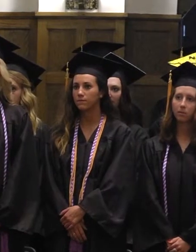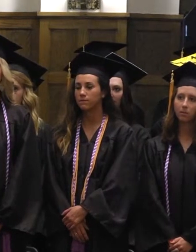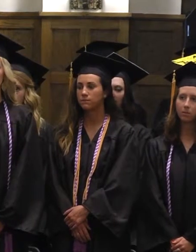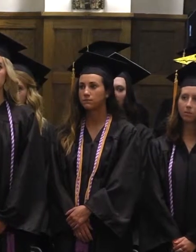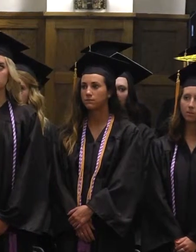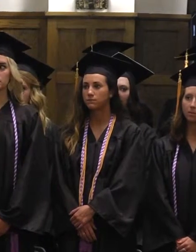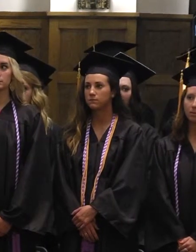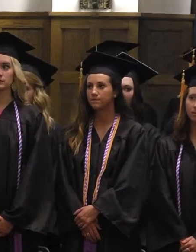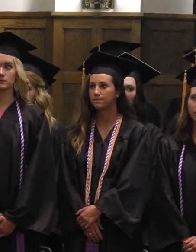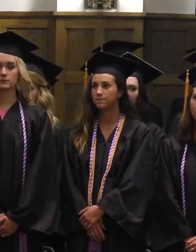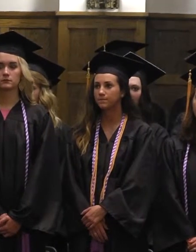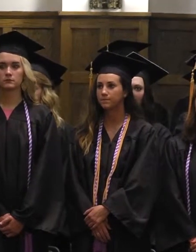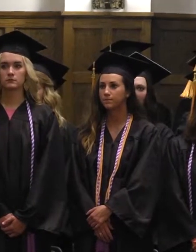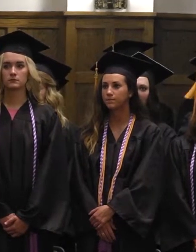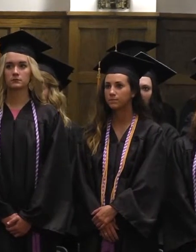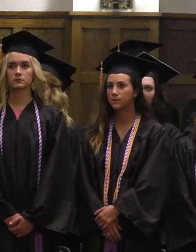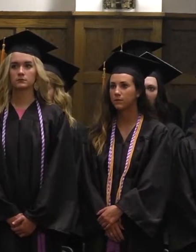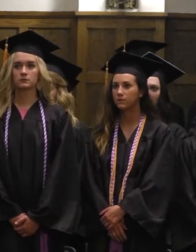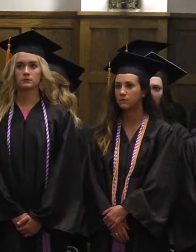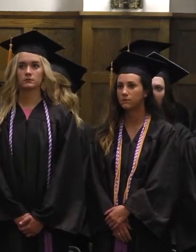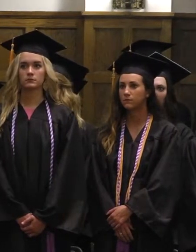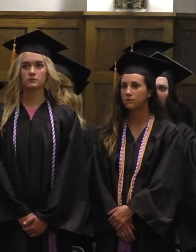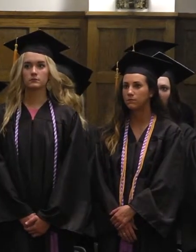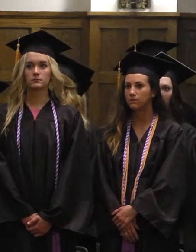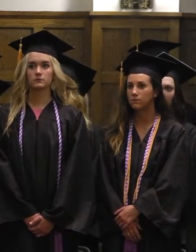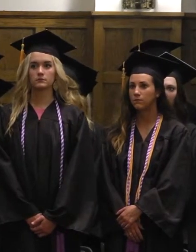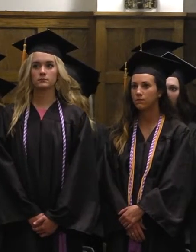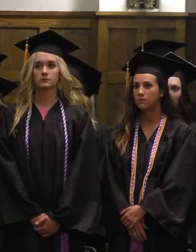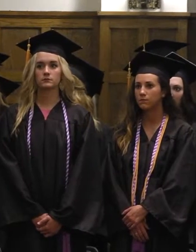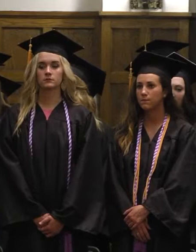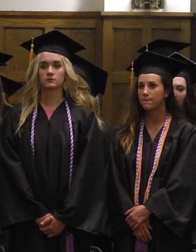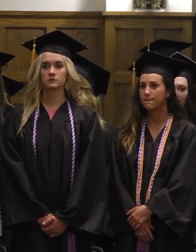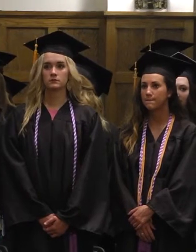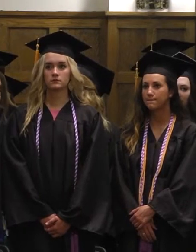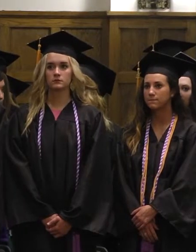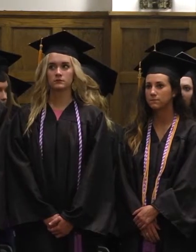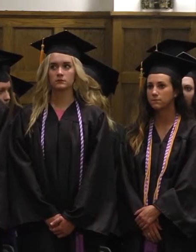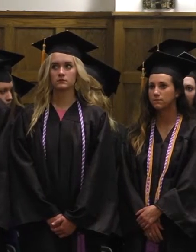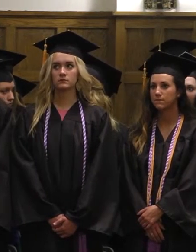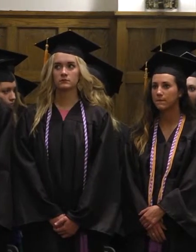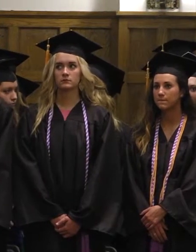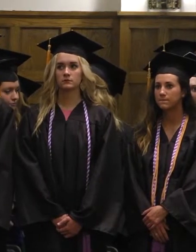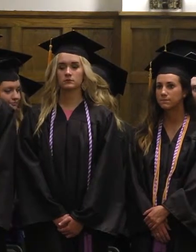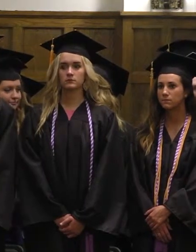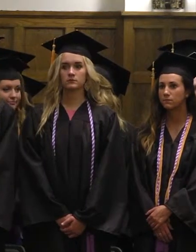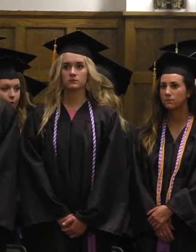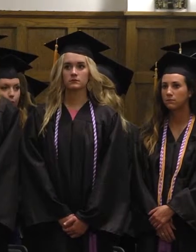of the College of Nursing, and by the authority vested in me, by the Board of Regents, State of Iowa,